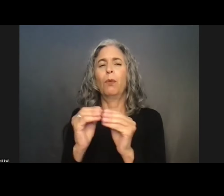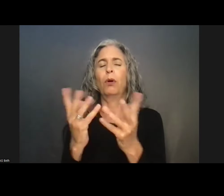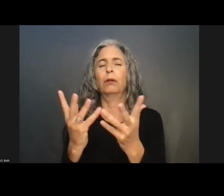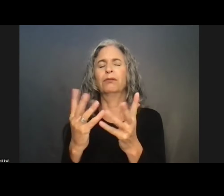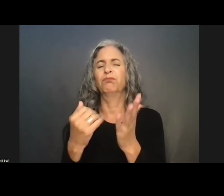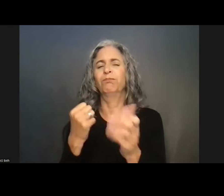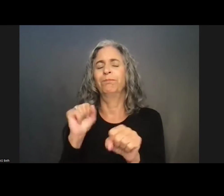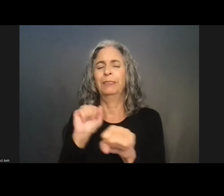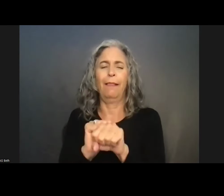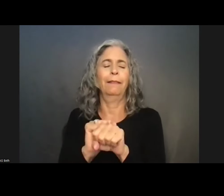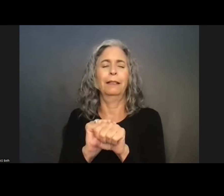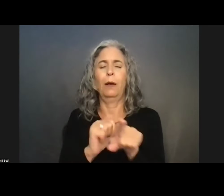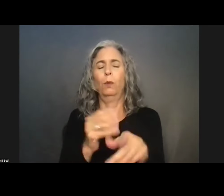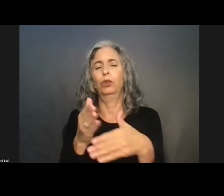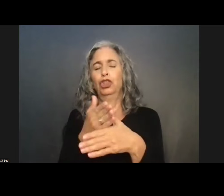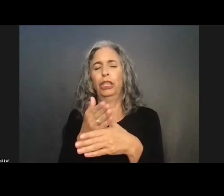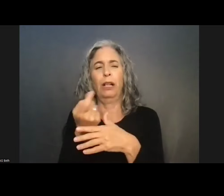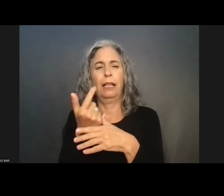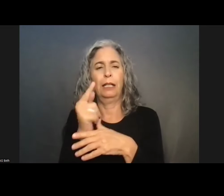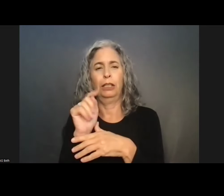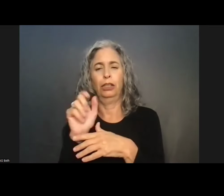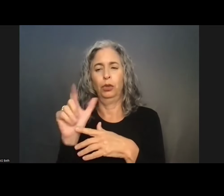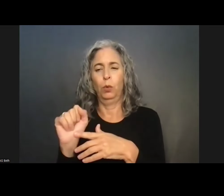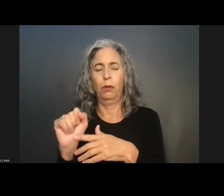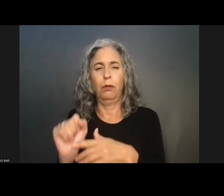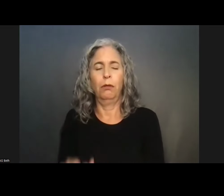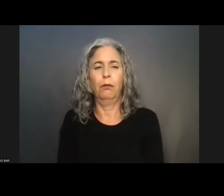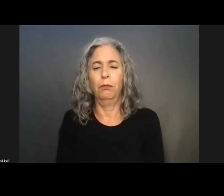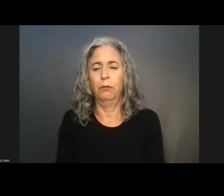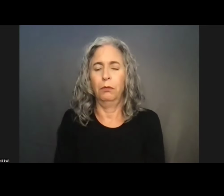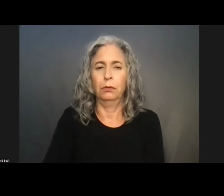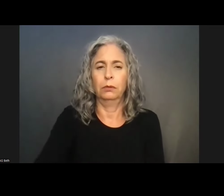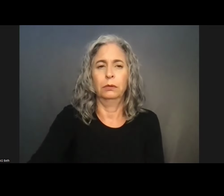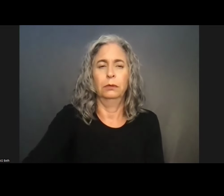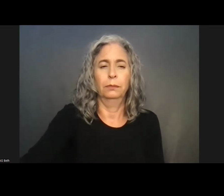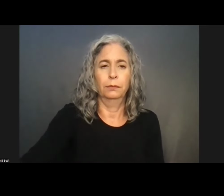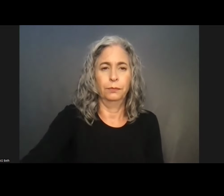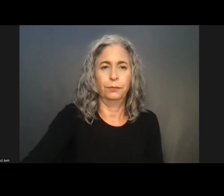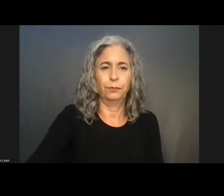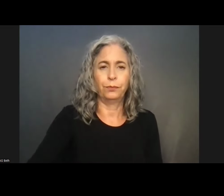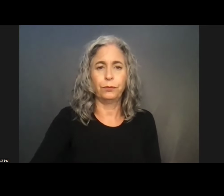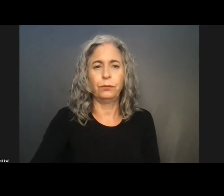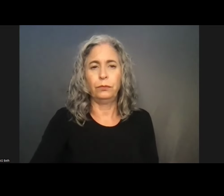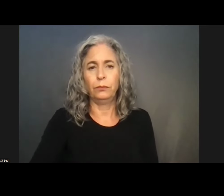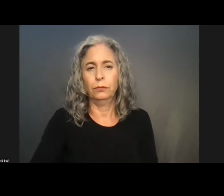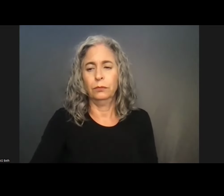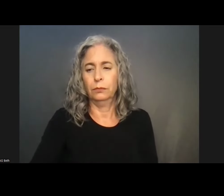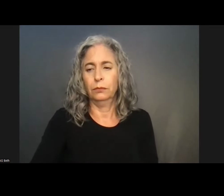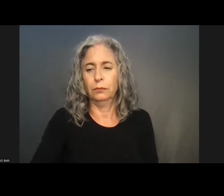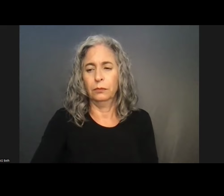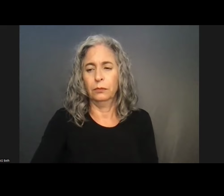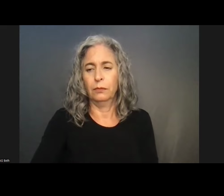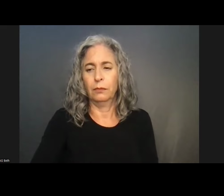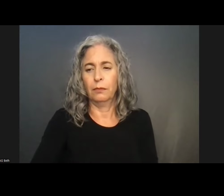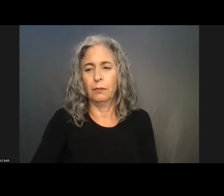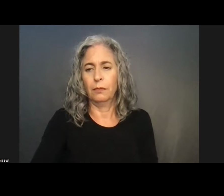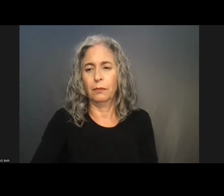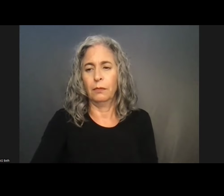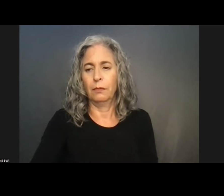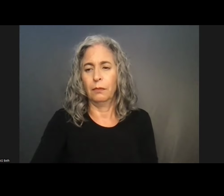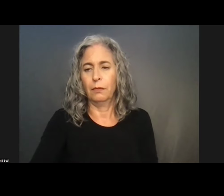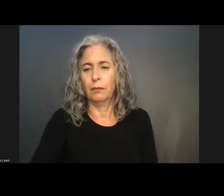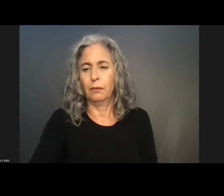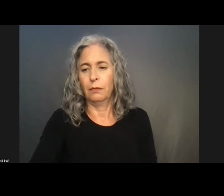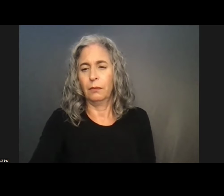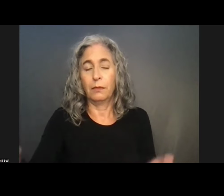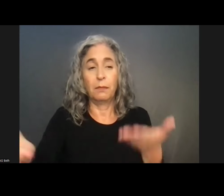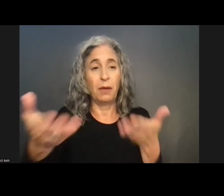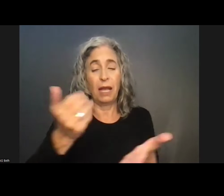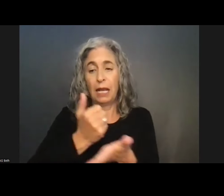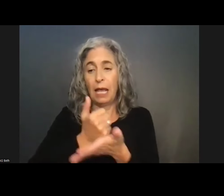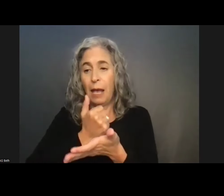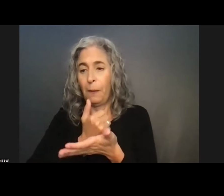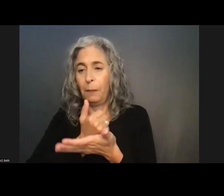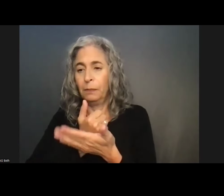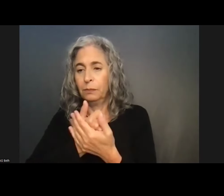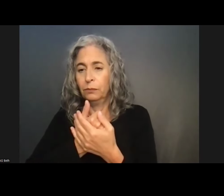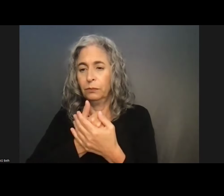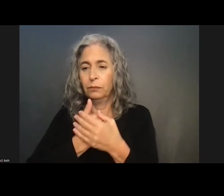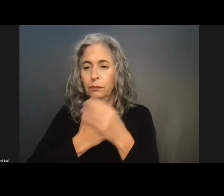share a little tool here that may help to answer this question. So in the chat, I am putting a